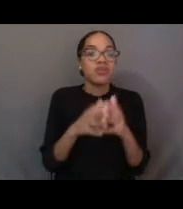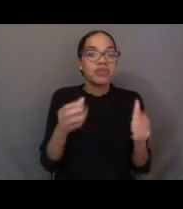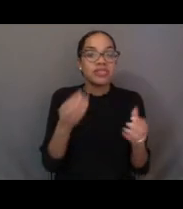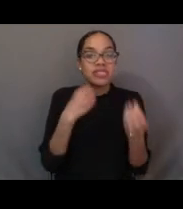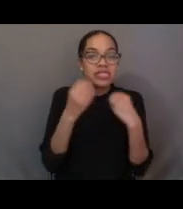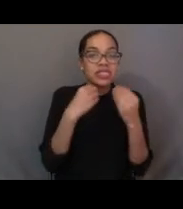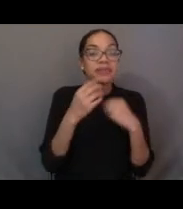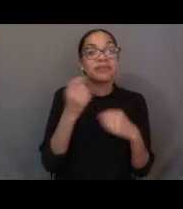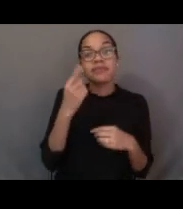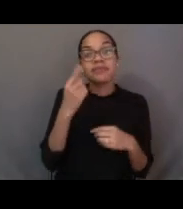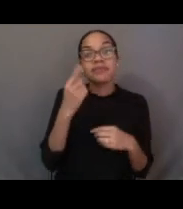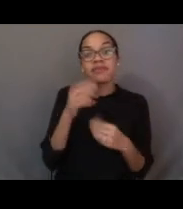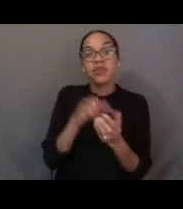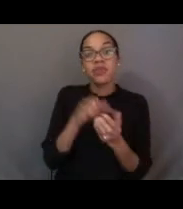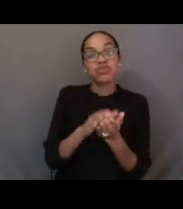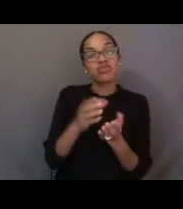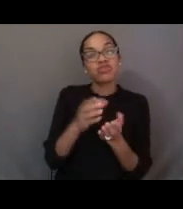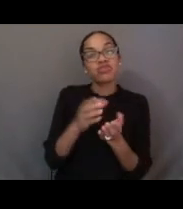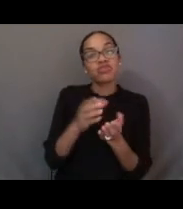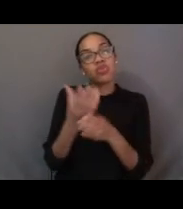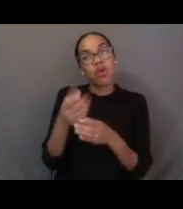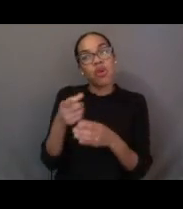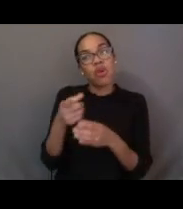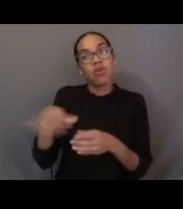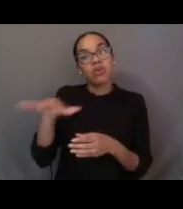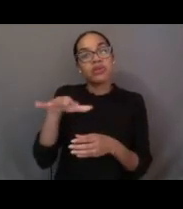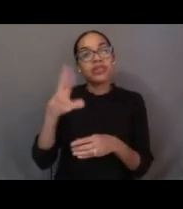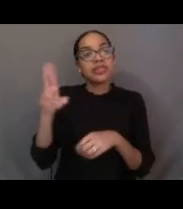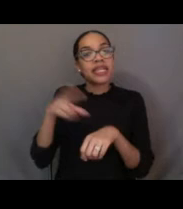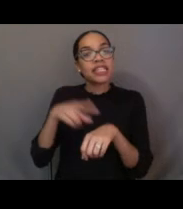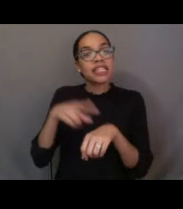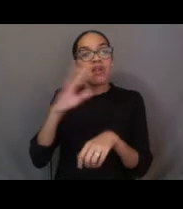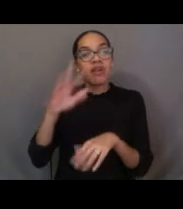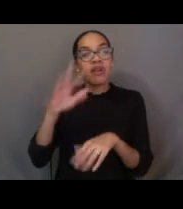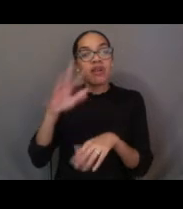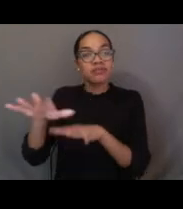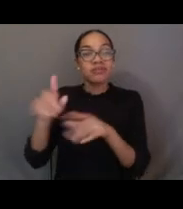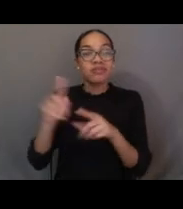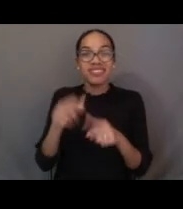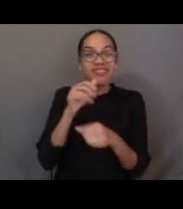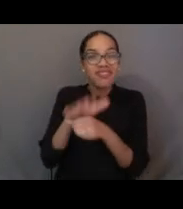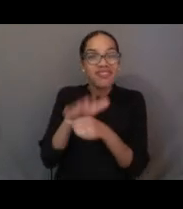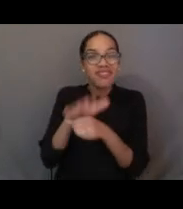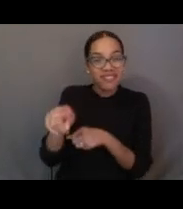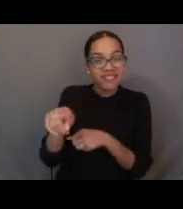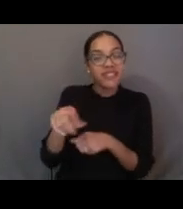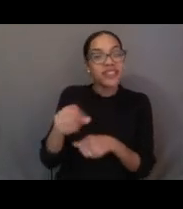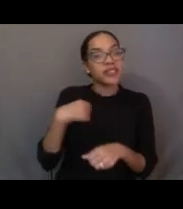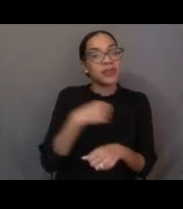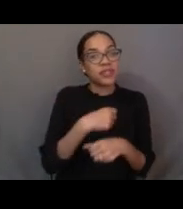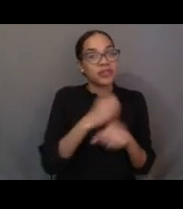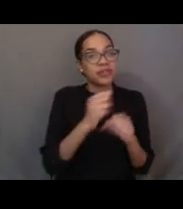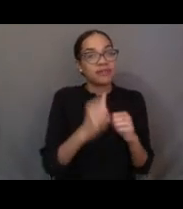but there's not enough for how many we want to eat. We have what's called aquaculture, which I'm sure some of you know about.